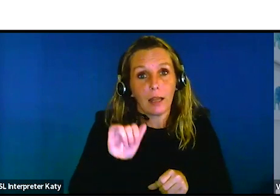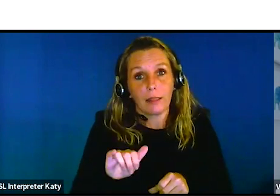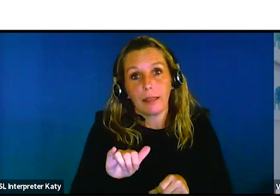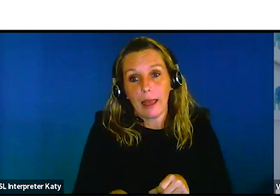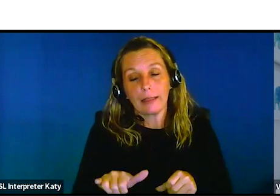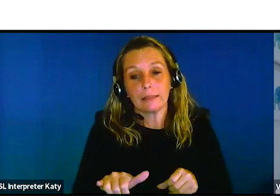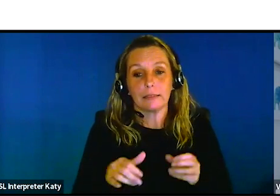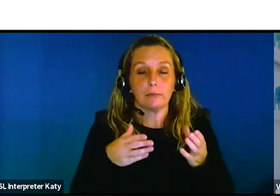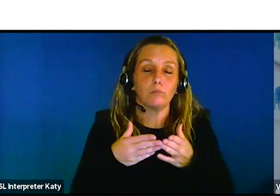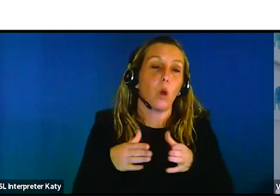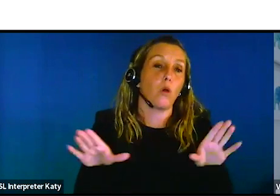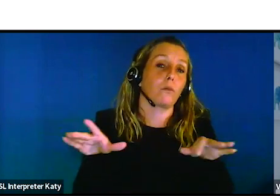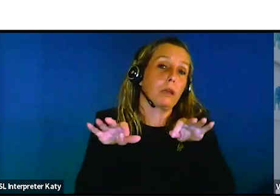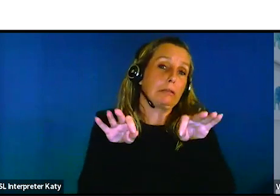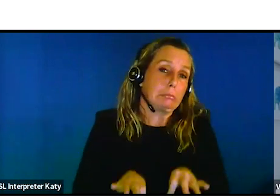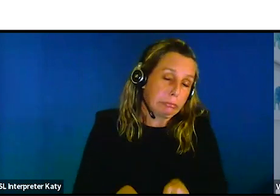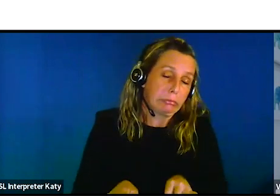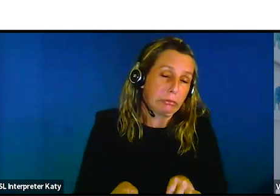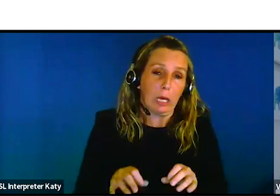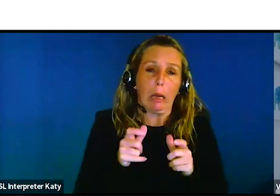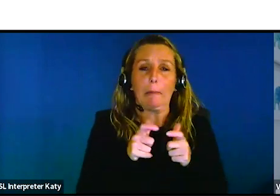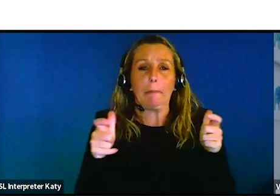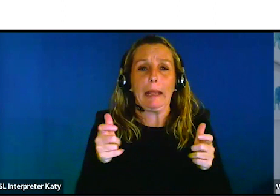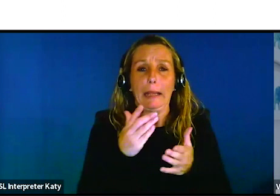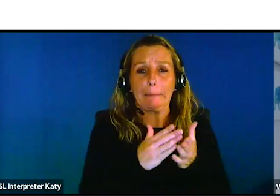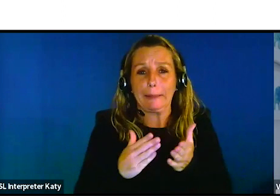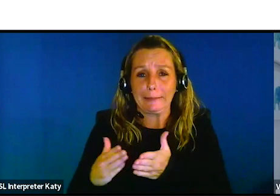Overview. Major pieces and a lot that I'm sure